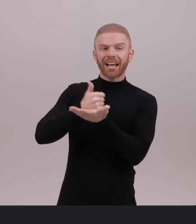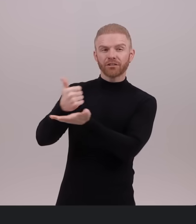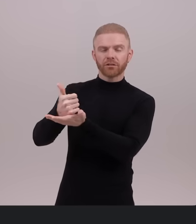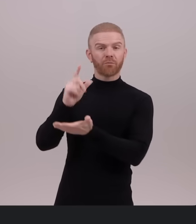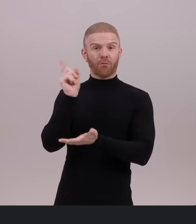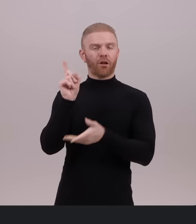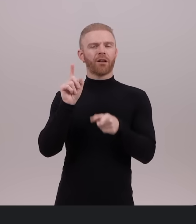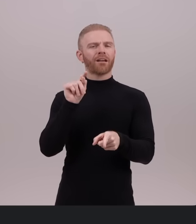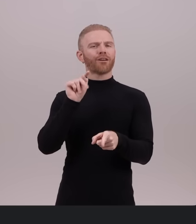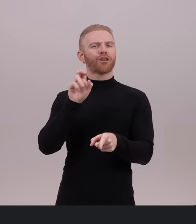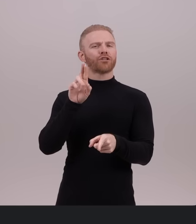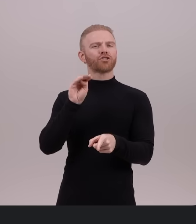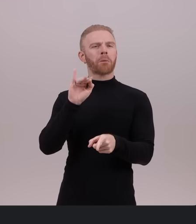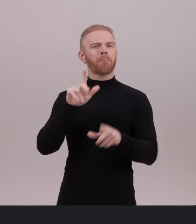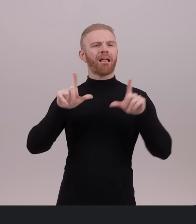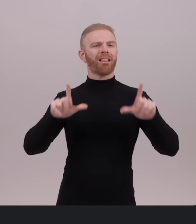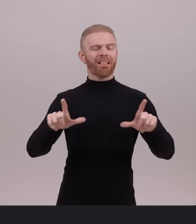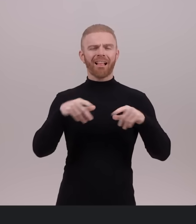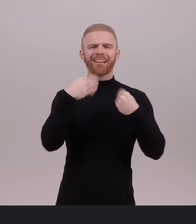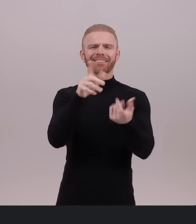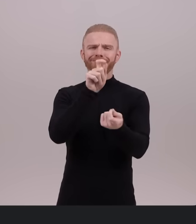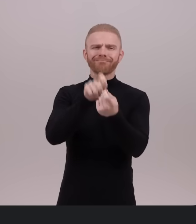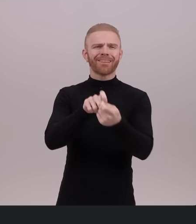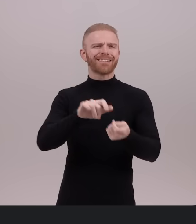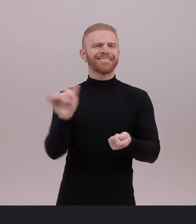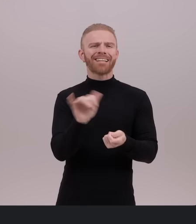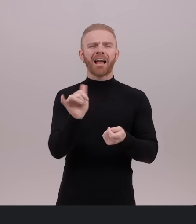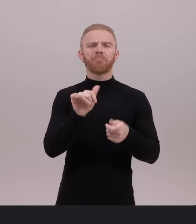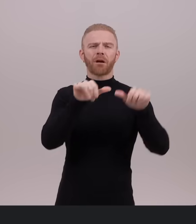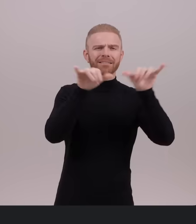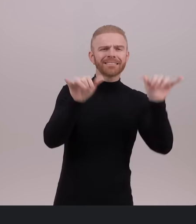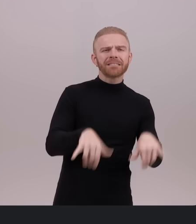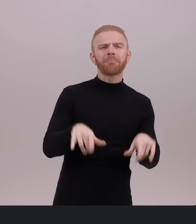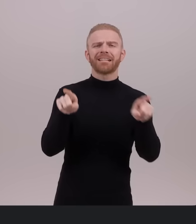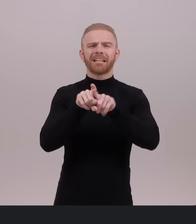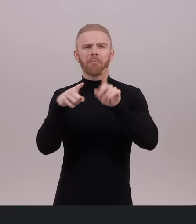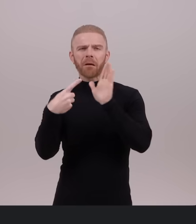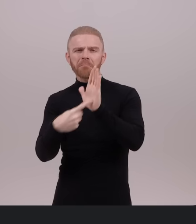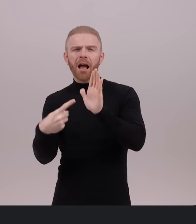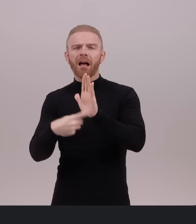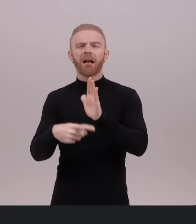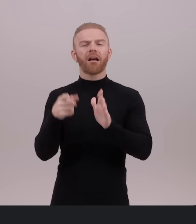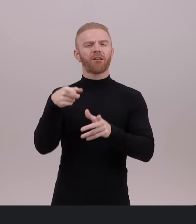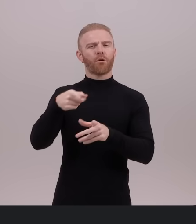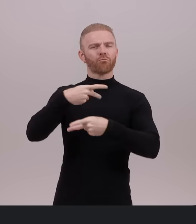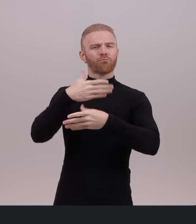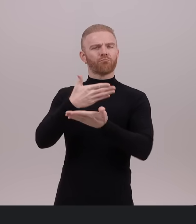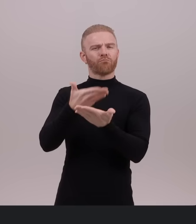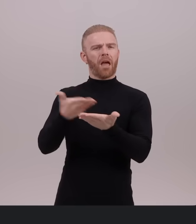It gives you the exact same harness, and the same models, but with a product experience that is tailored for the command line.